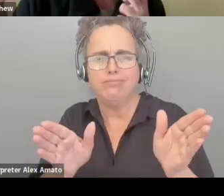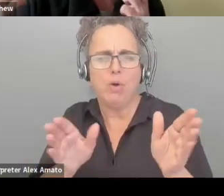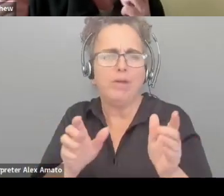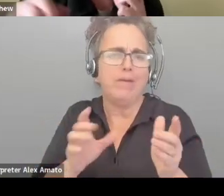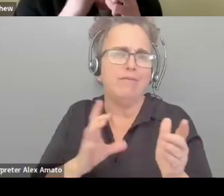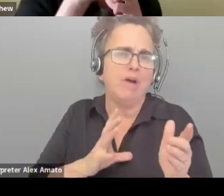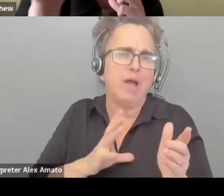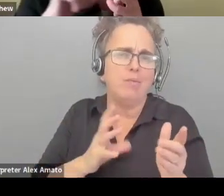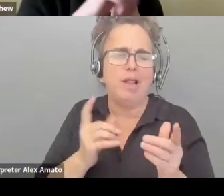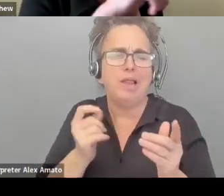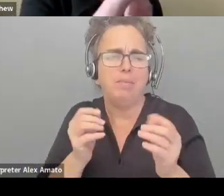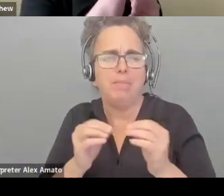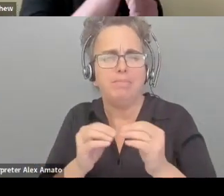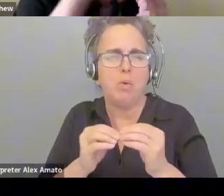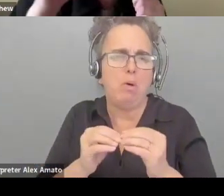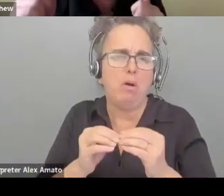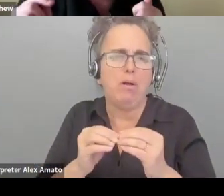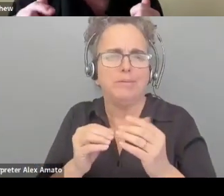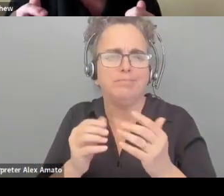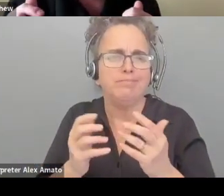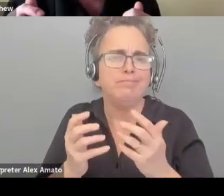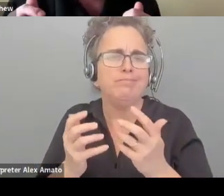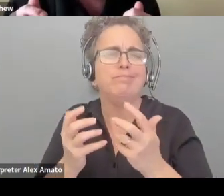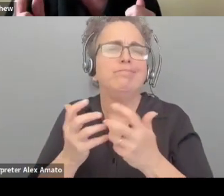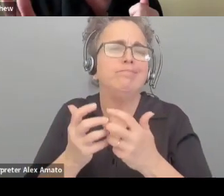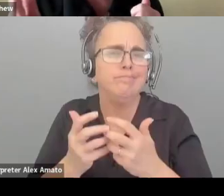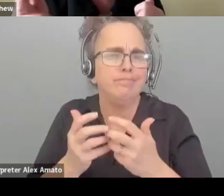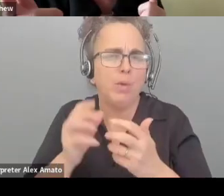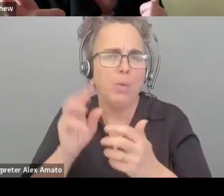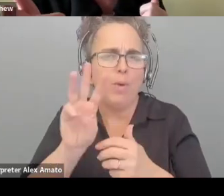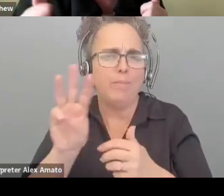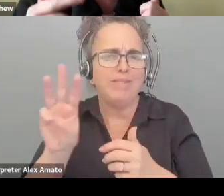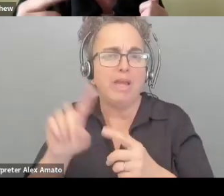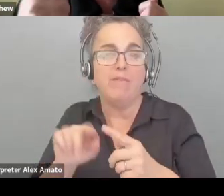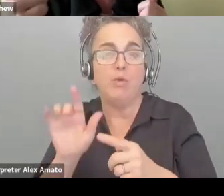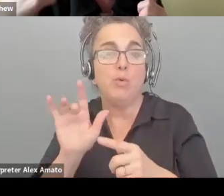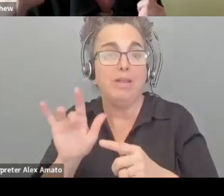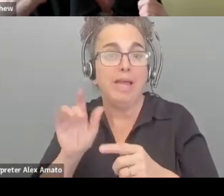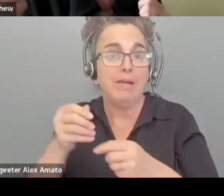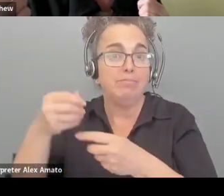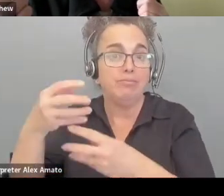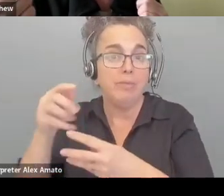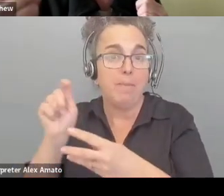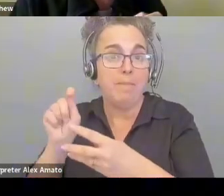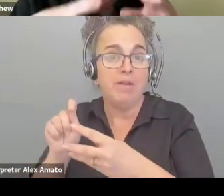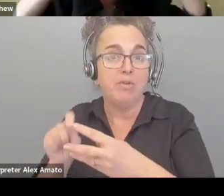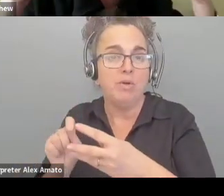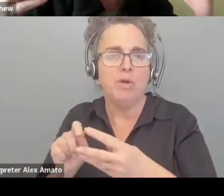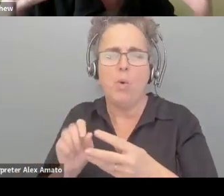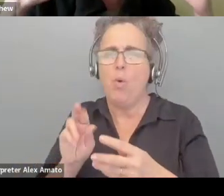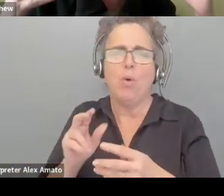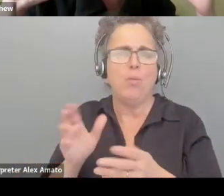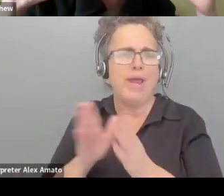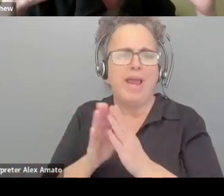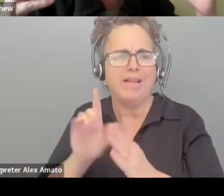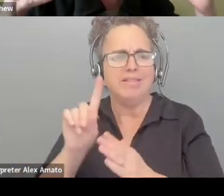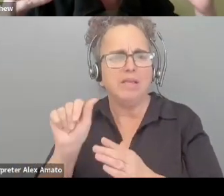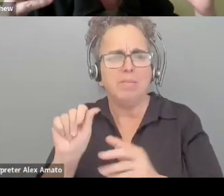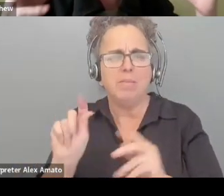or a friendlier technology once you click through a particular menu or we ask disabled people to be sort of assimilated, right? We have this thing,